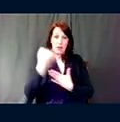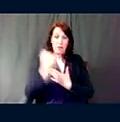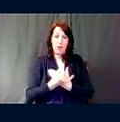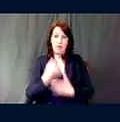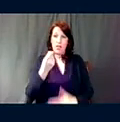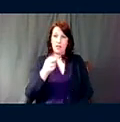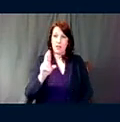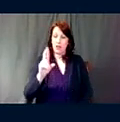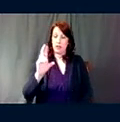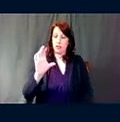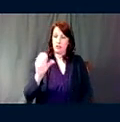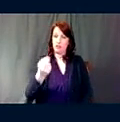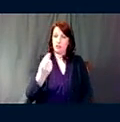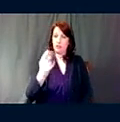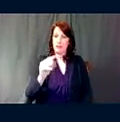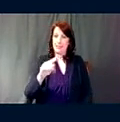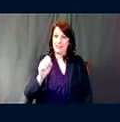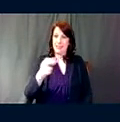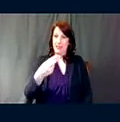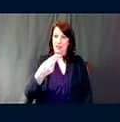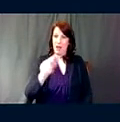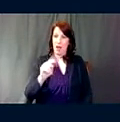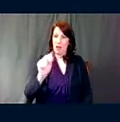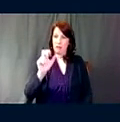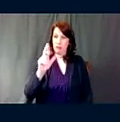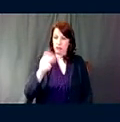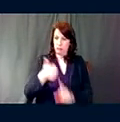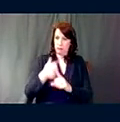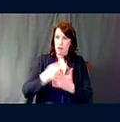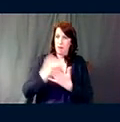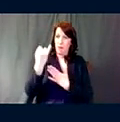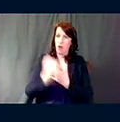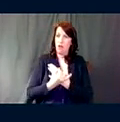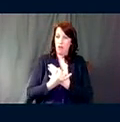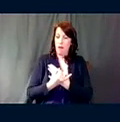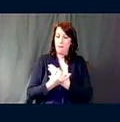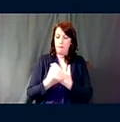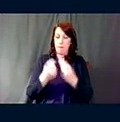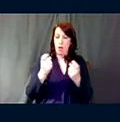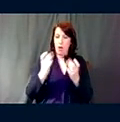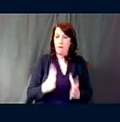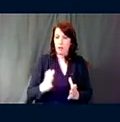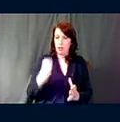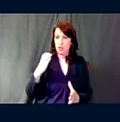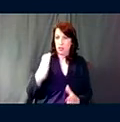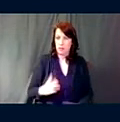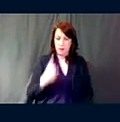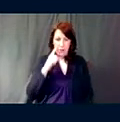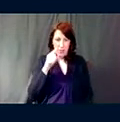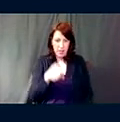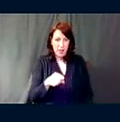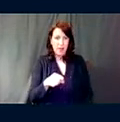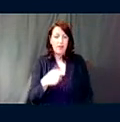THIS WAS THE PROJECT THAT DR. CHRISTINE HUNTER WAS OUR PROGRAM OFFICER FOR, AN